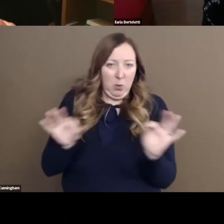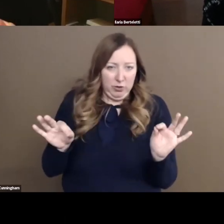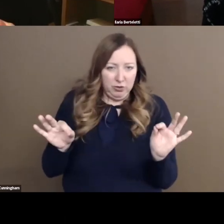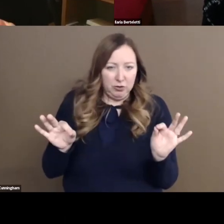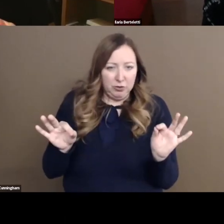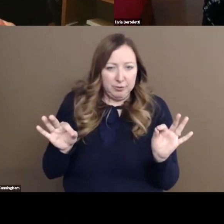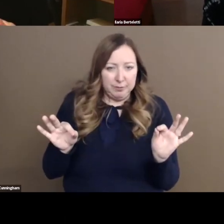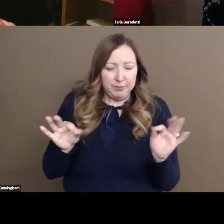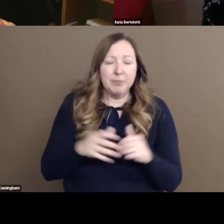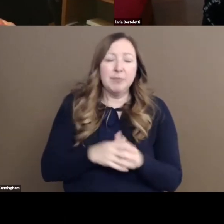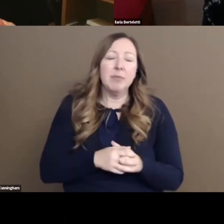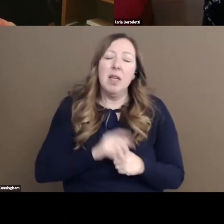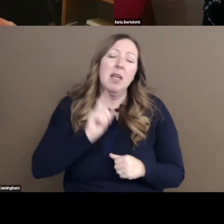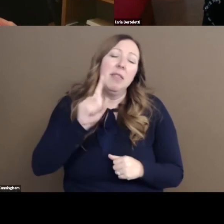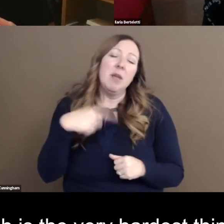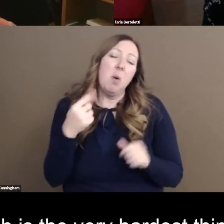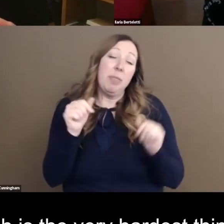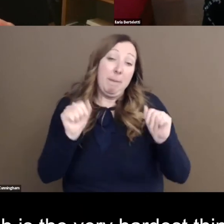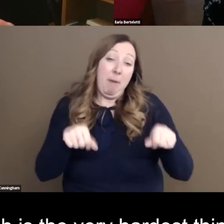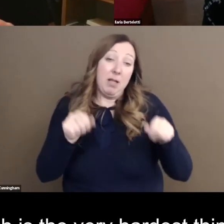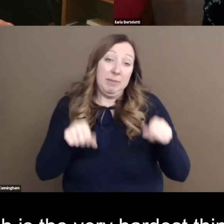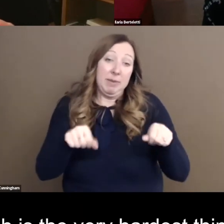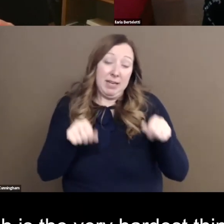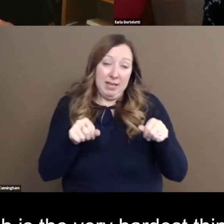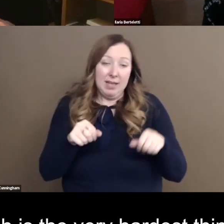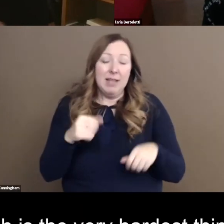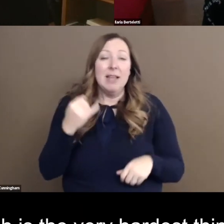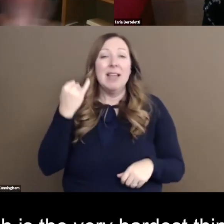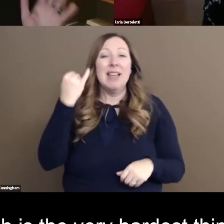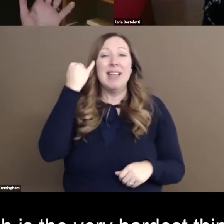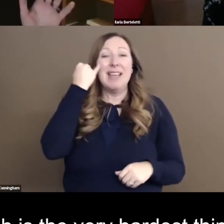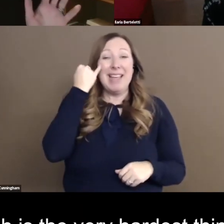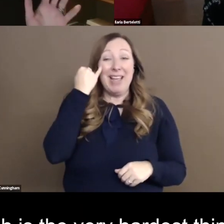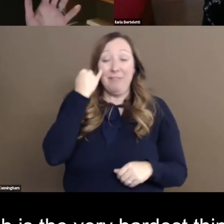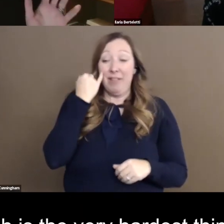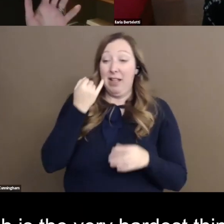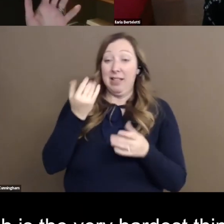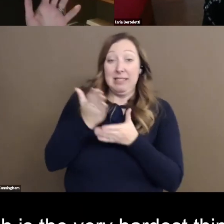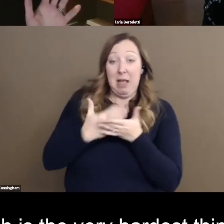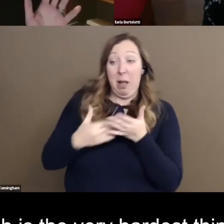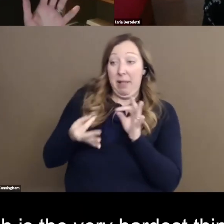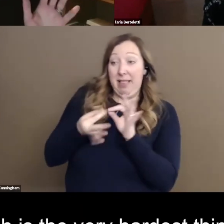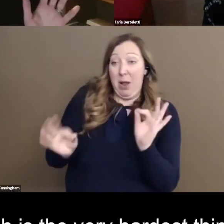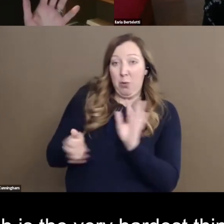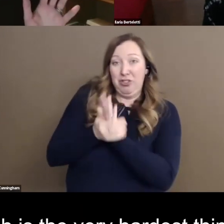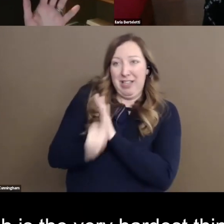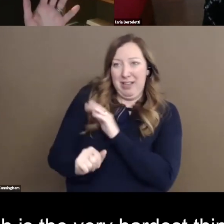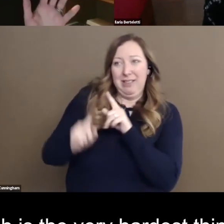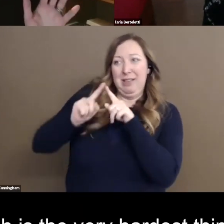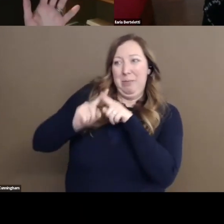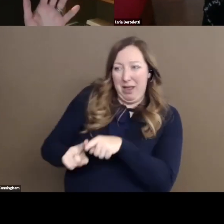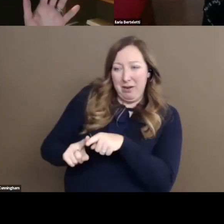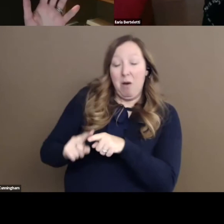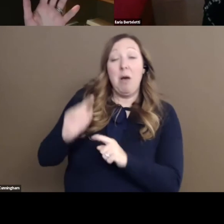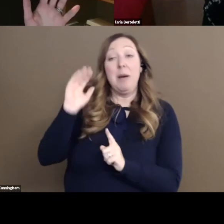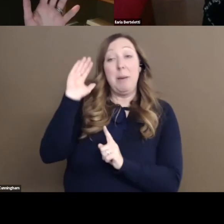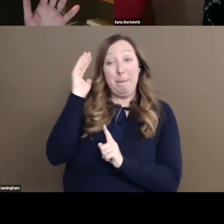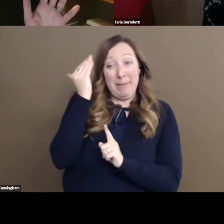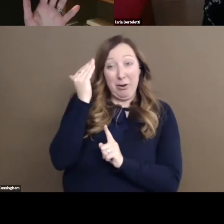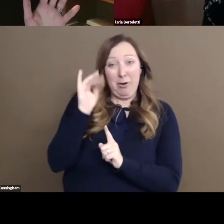if there are things that depend on mirror image reflection which is the very very hard